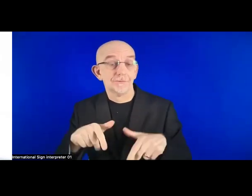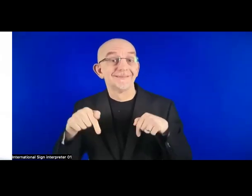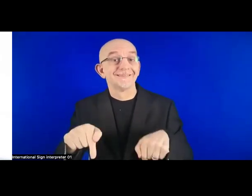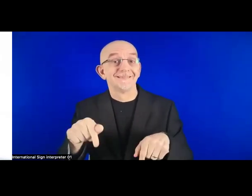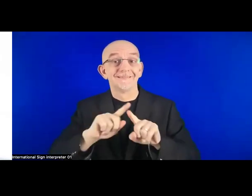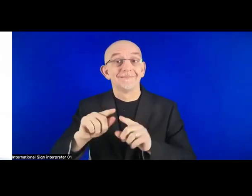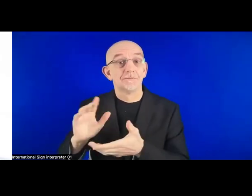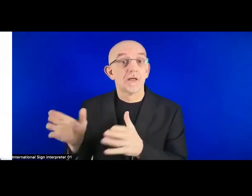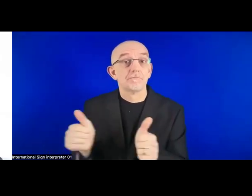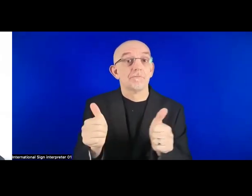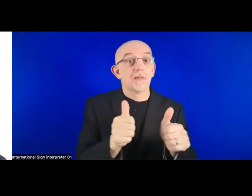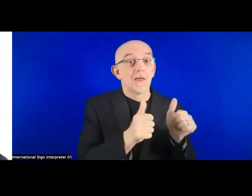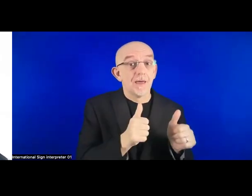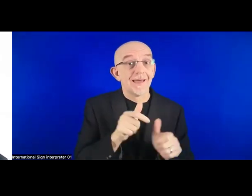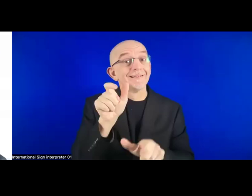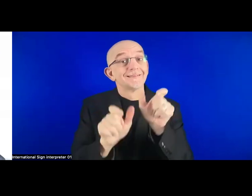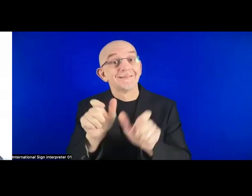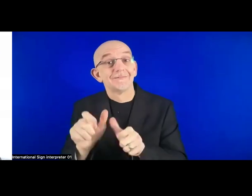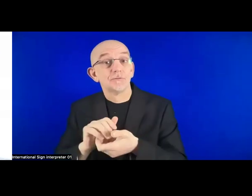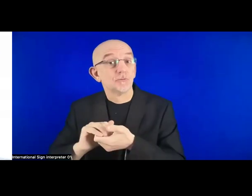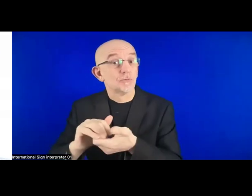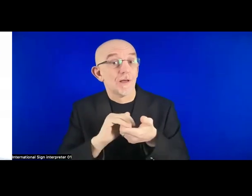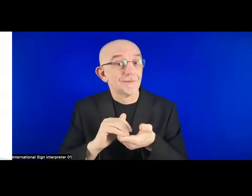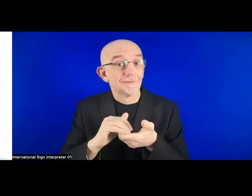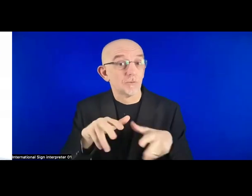Centre for Disability Law and Policy at the University of Galway until Ireland. We